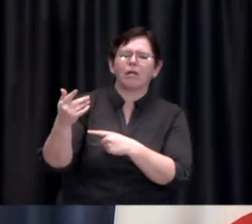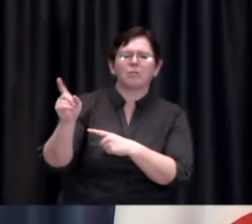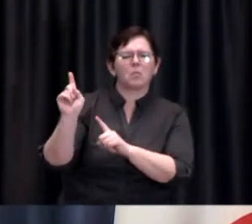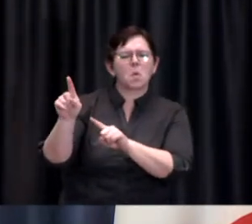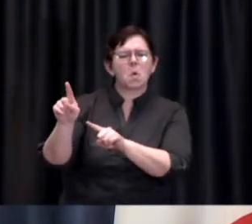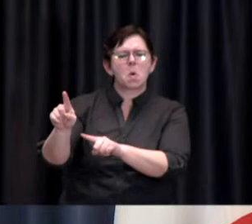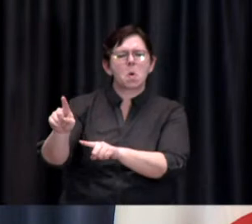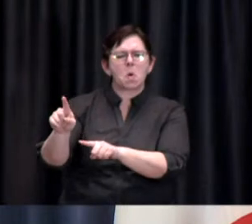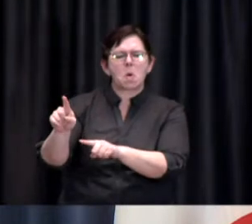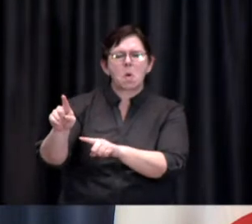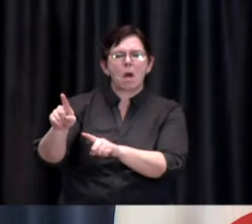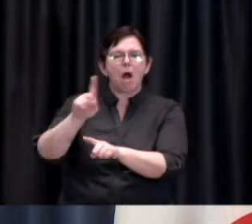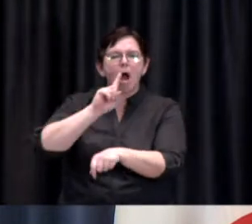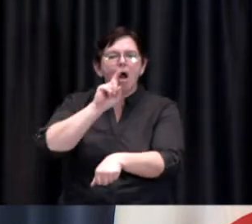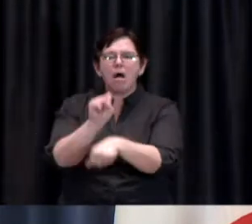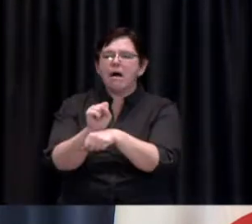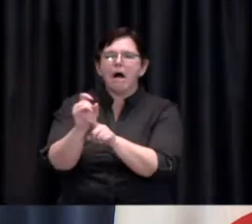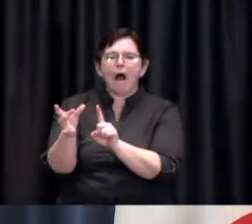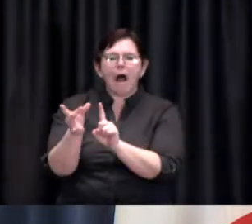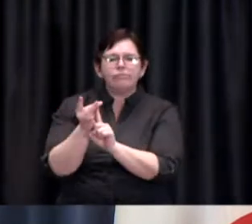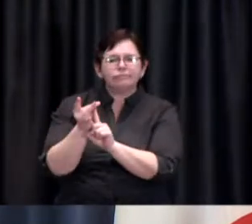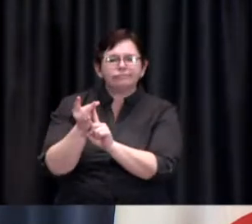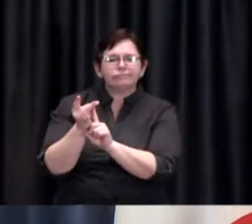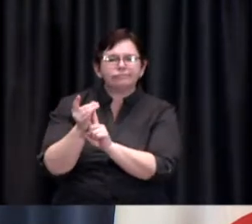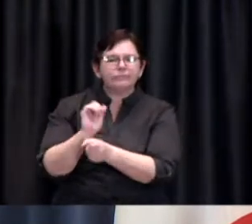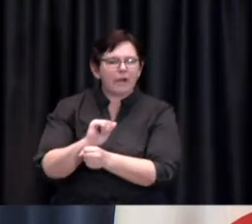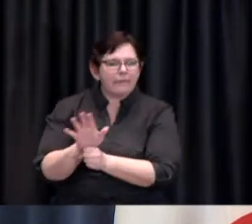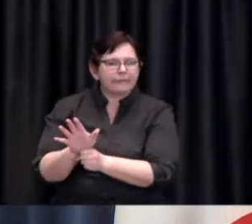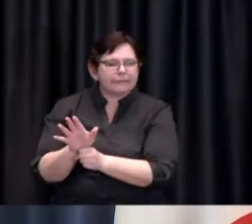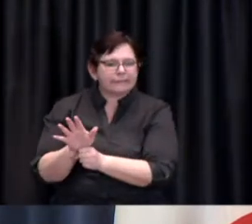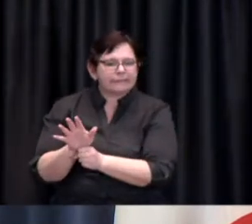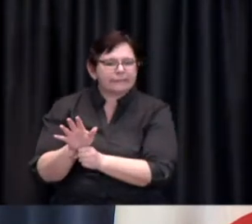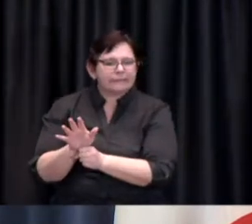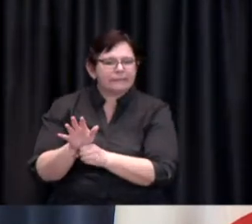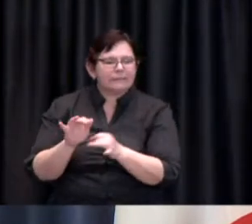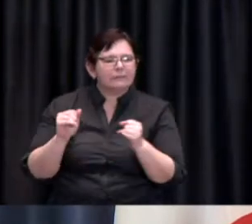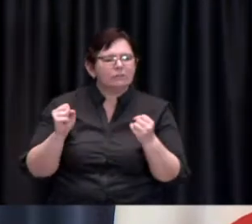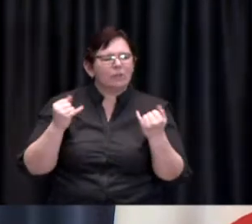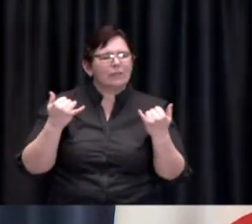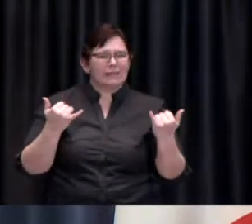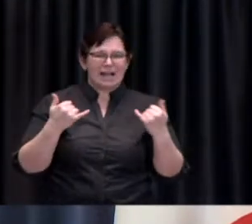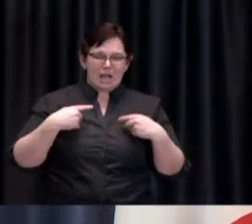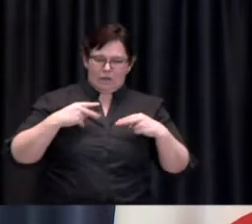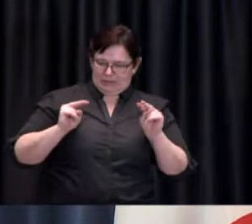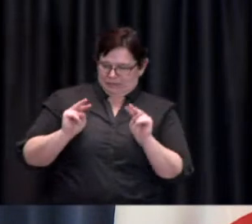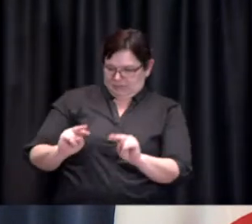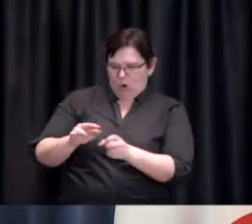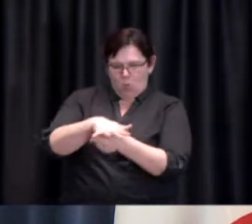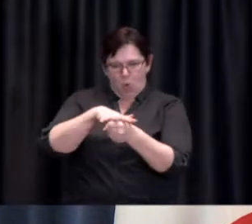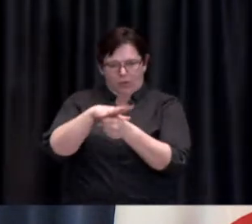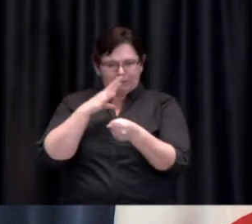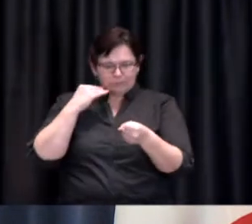So that's an example I would say of using our local experience and our local data